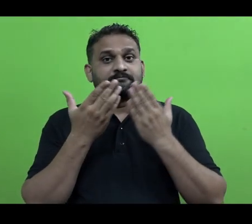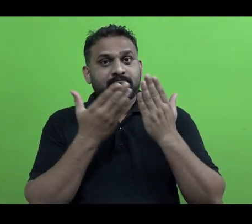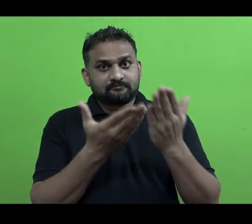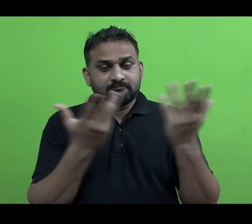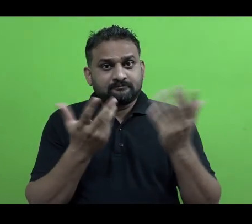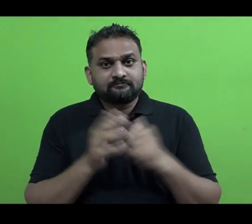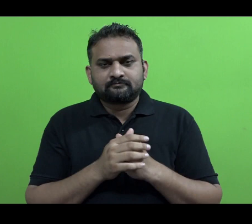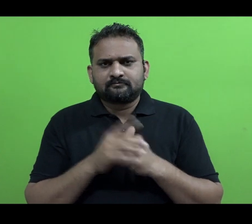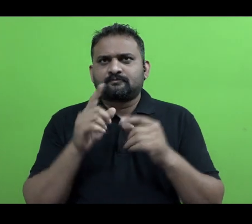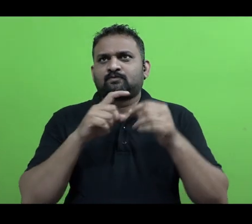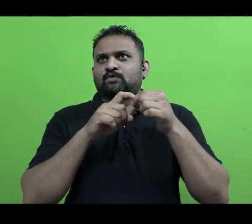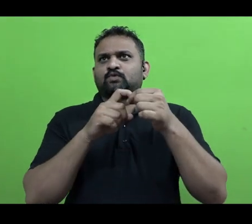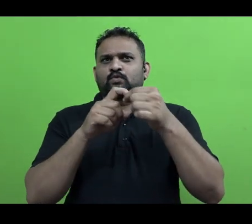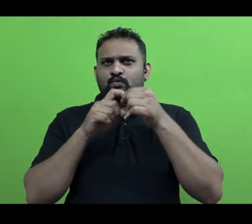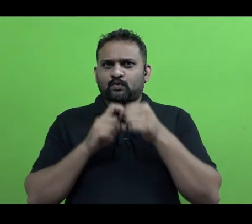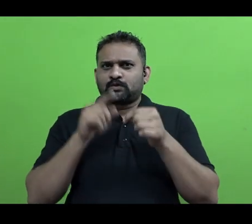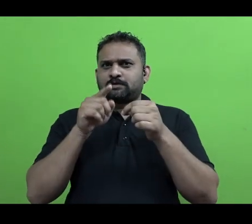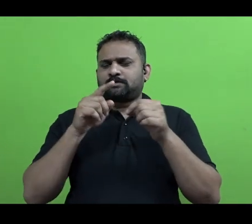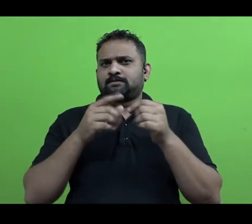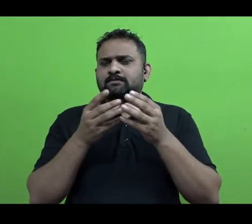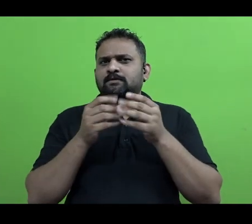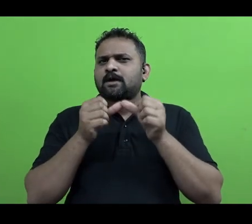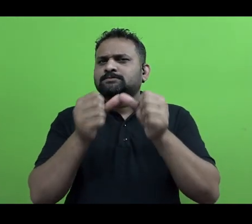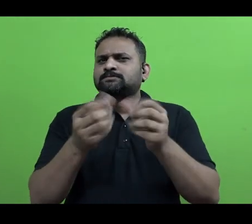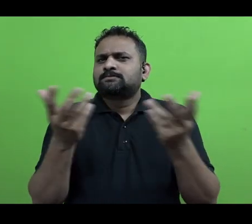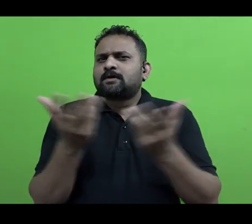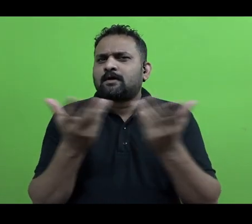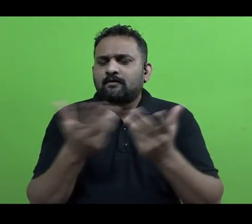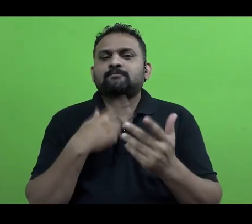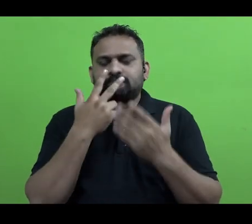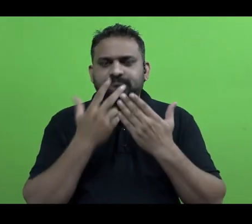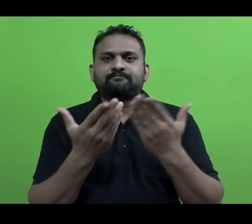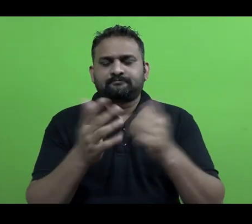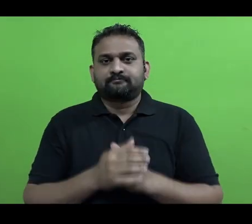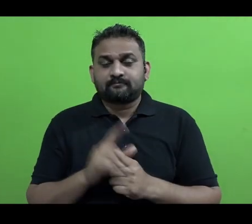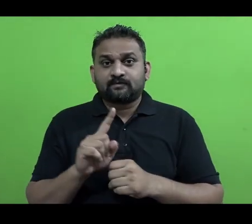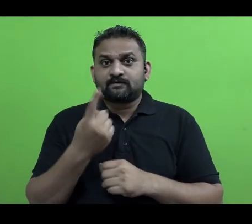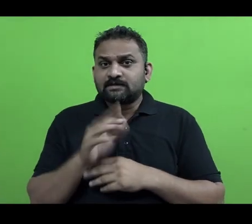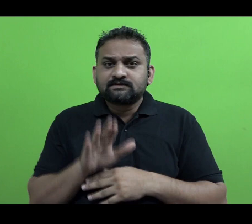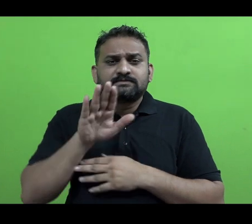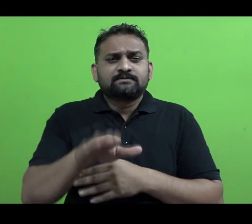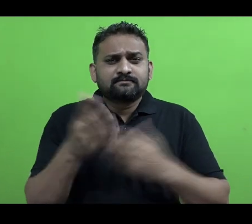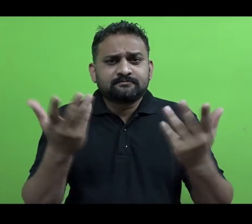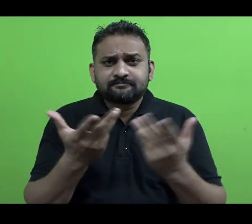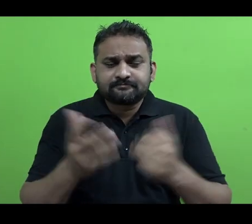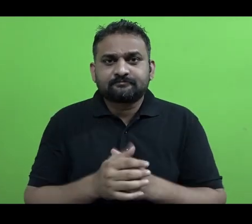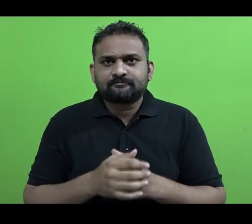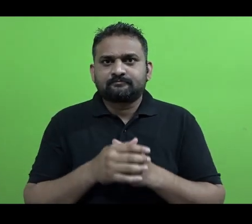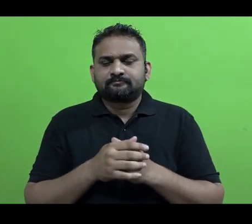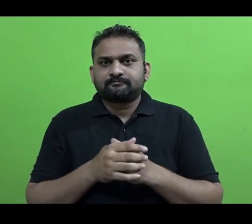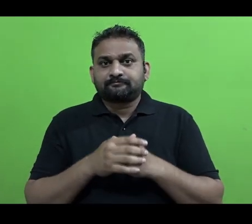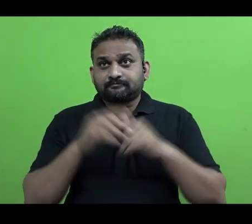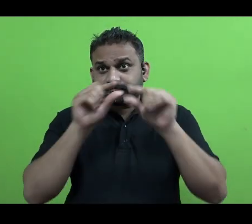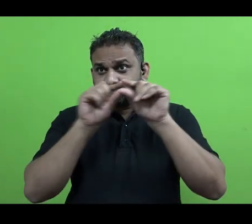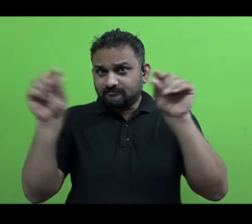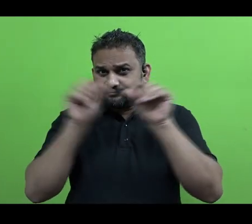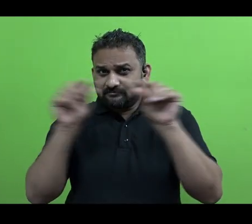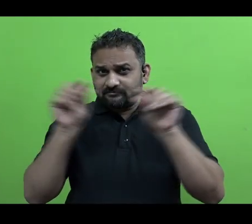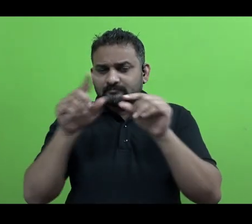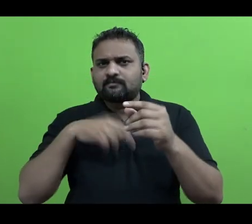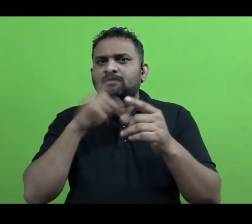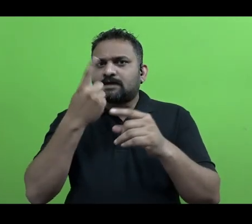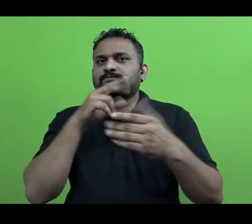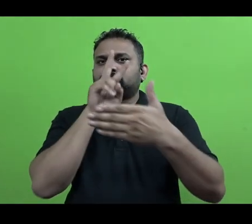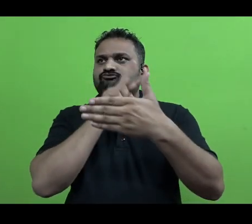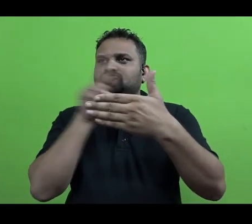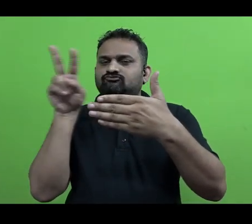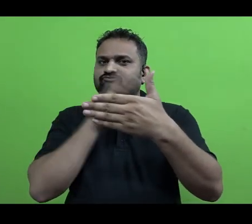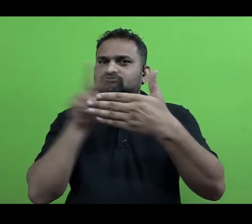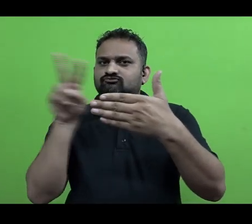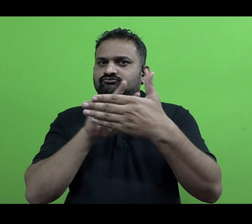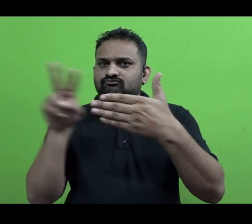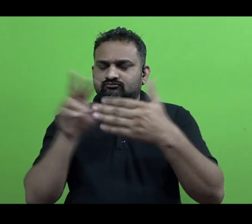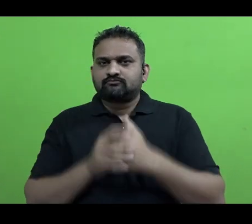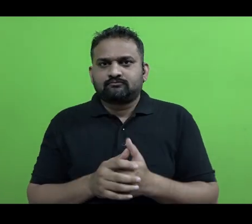let's look at the steps to solve the word problem. Step one: read the word problem. So here we go.